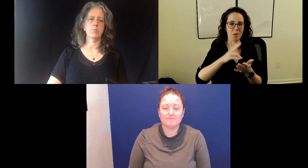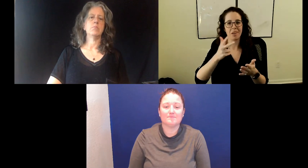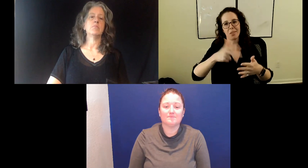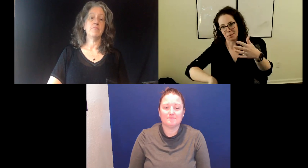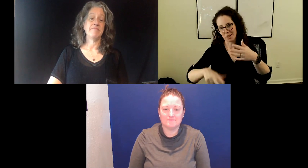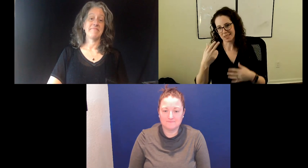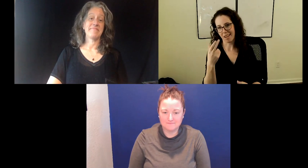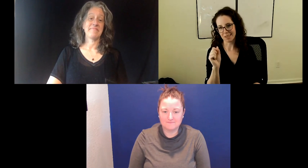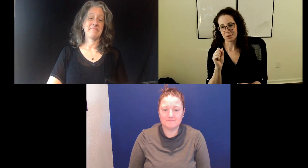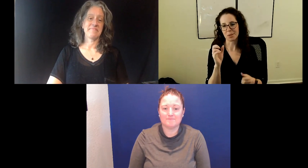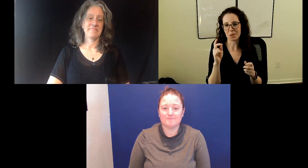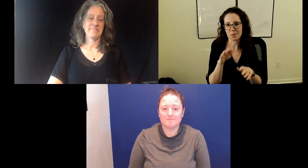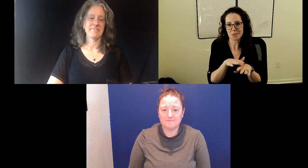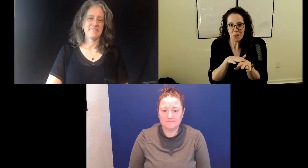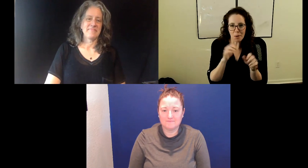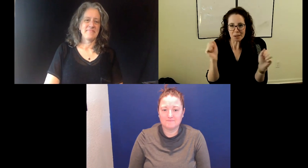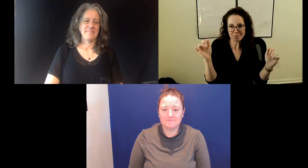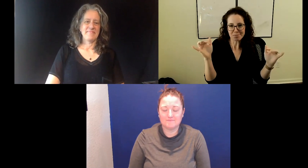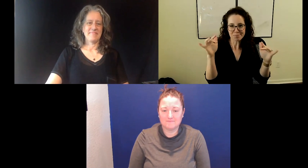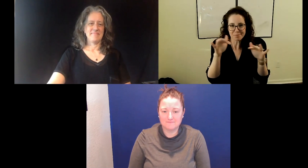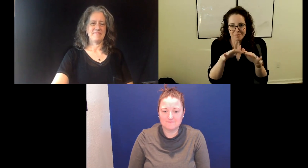in two weeks the middle school will be back in three weeks the high school will be back so we're